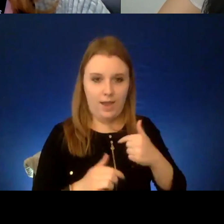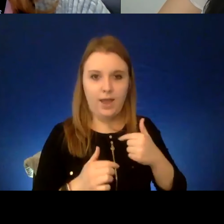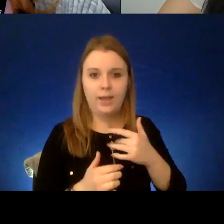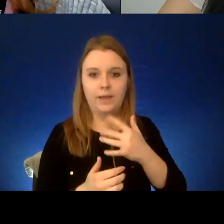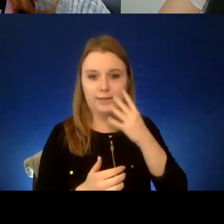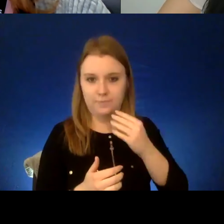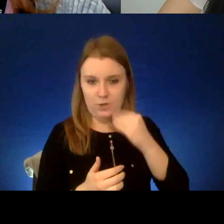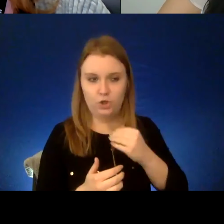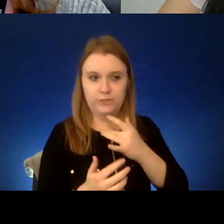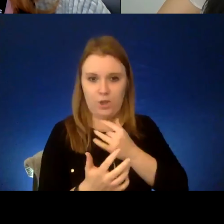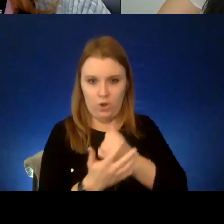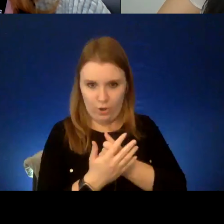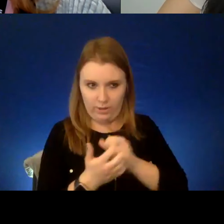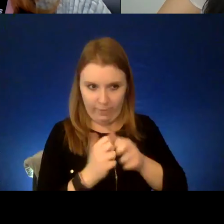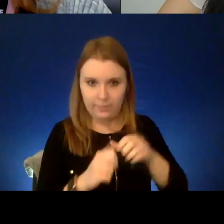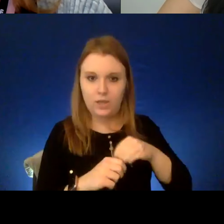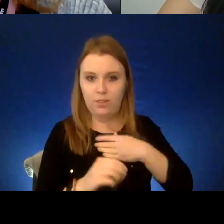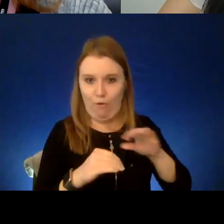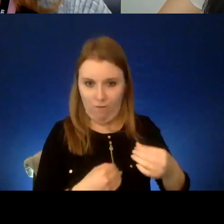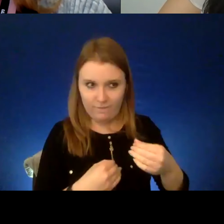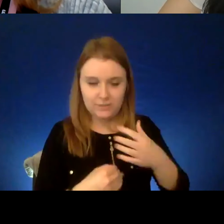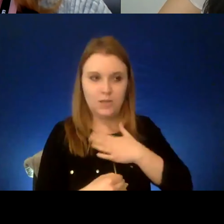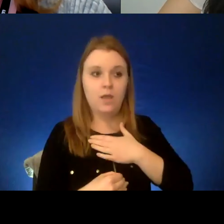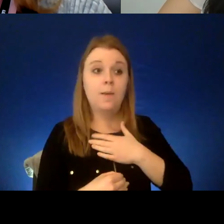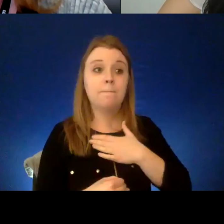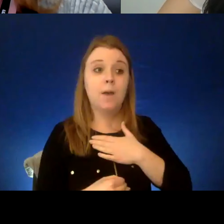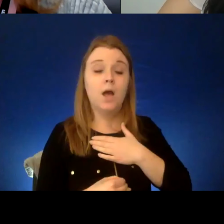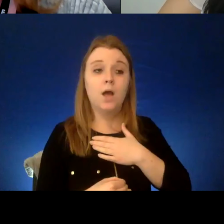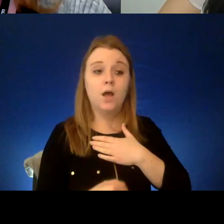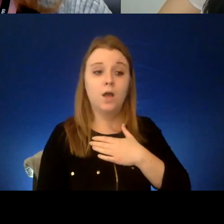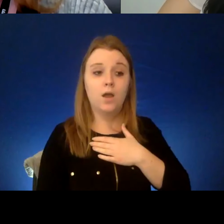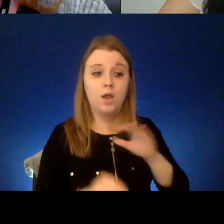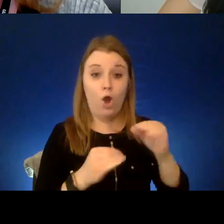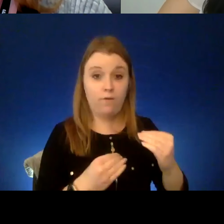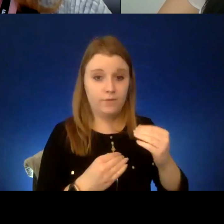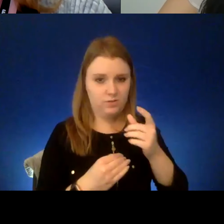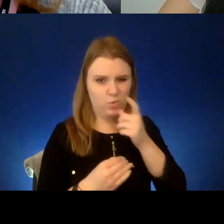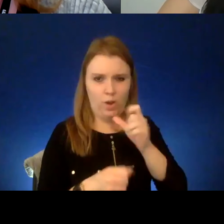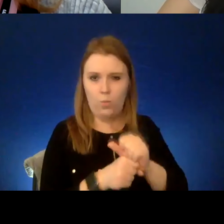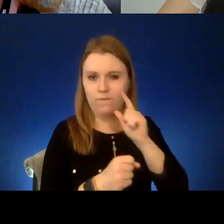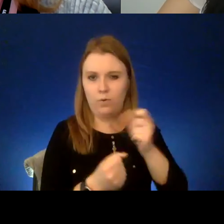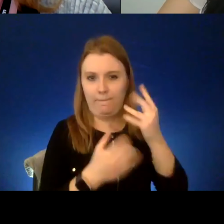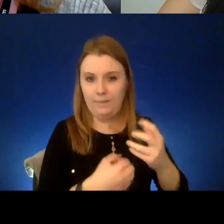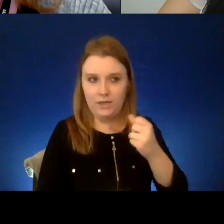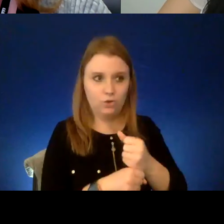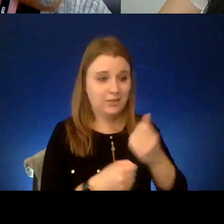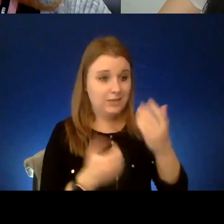and just in the offices and my office mates, some of whom I've worked with for decades, didn't know how to summon the nurse.